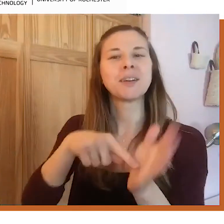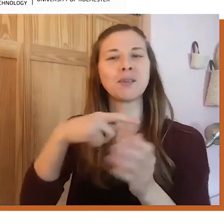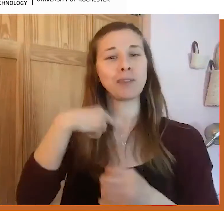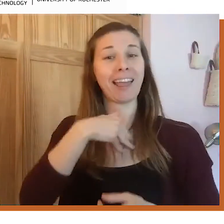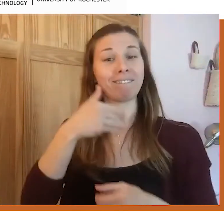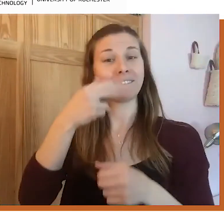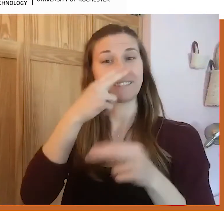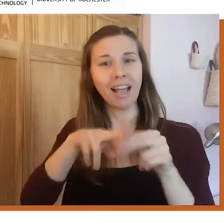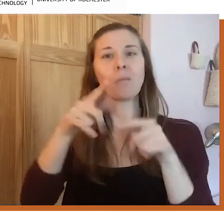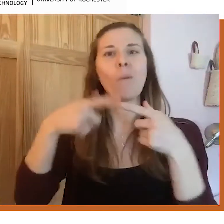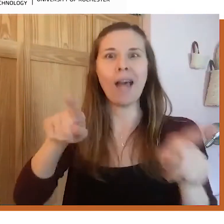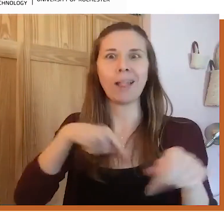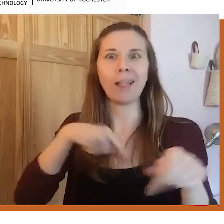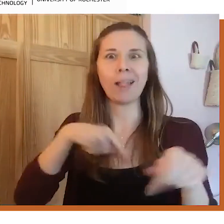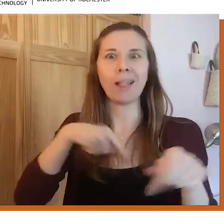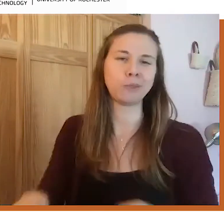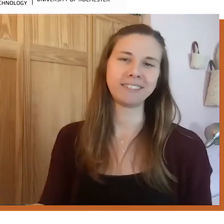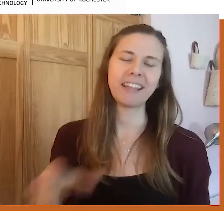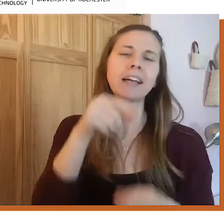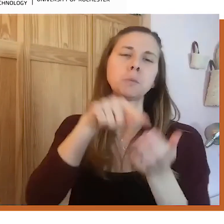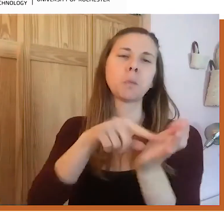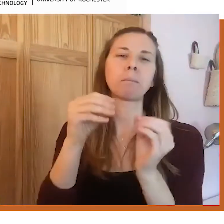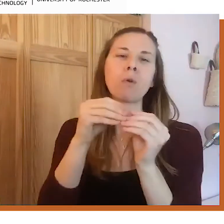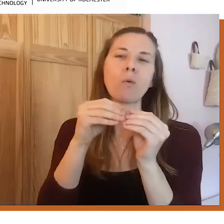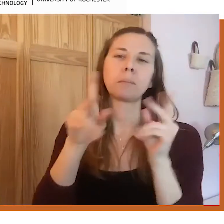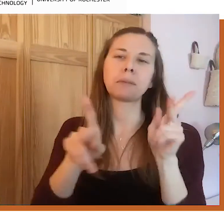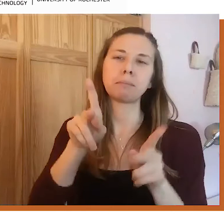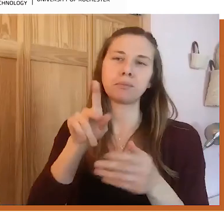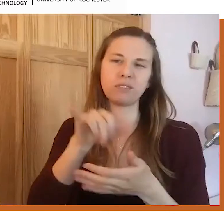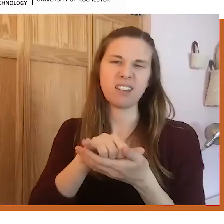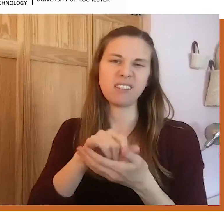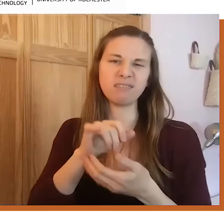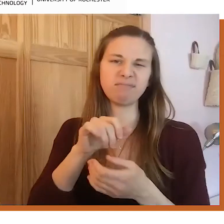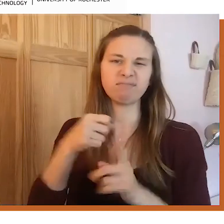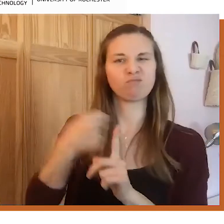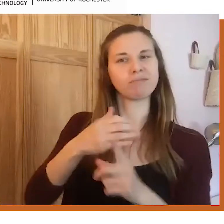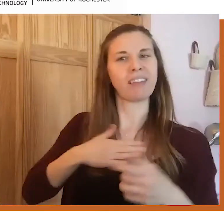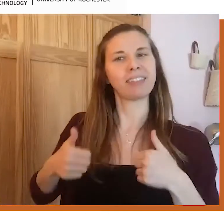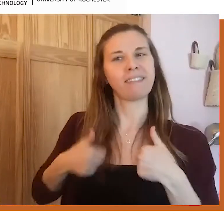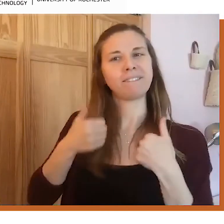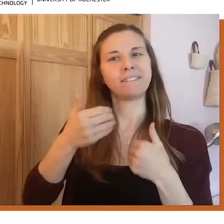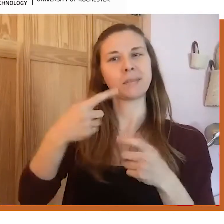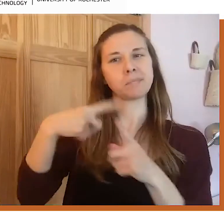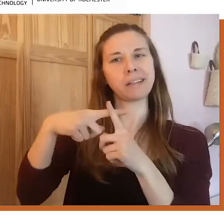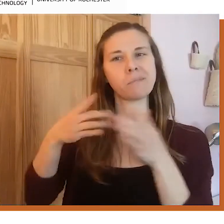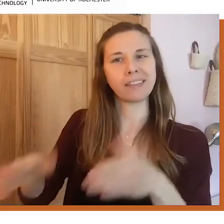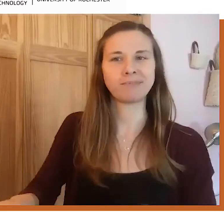between that mentor/professional relationship and friendship... so this is a picture of several people